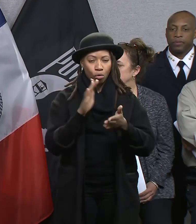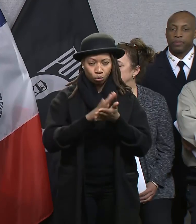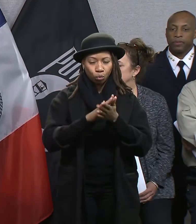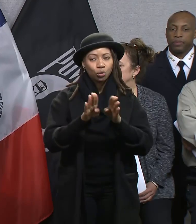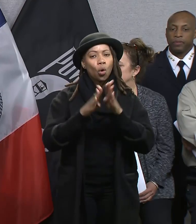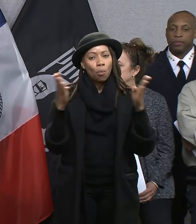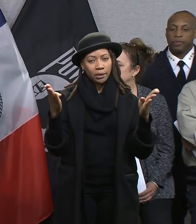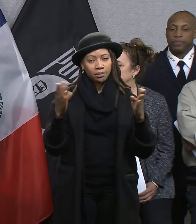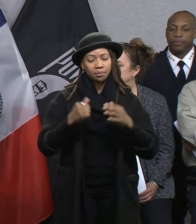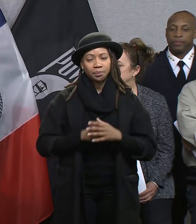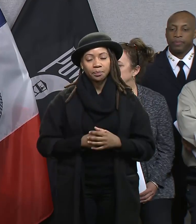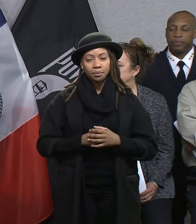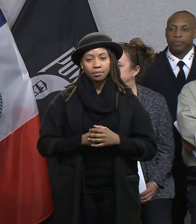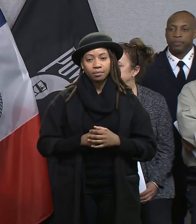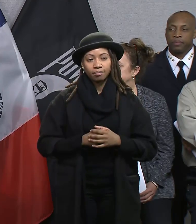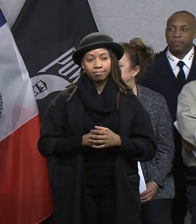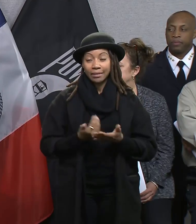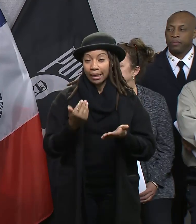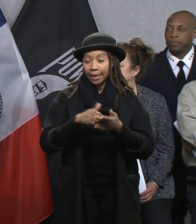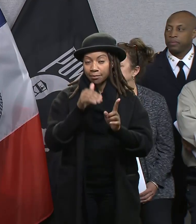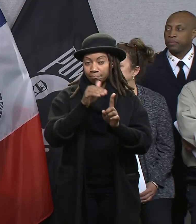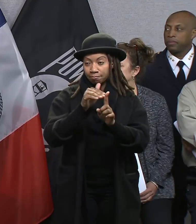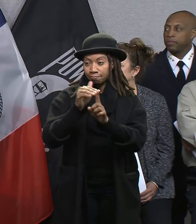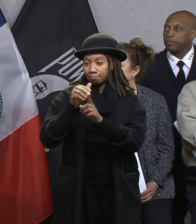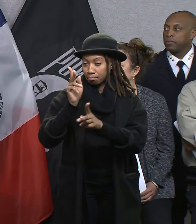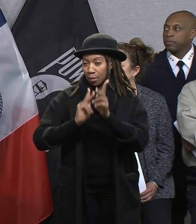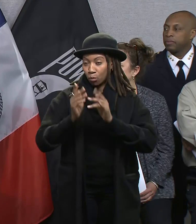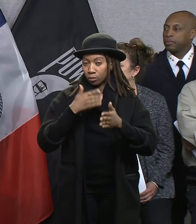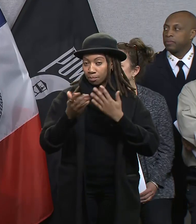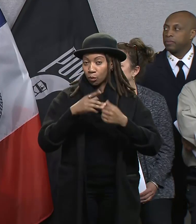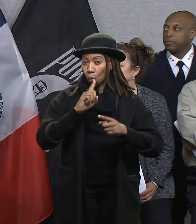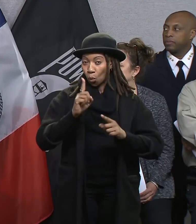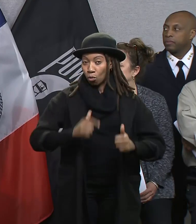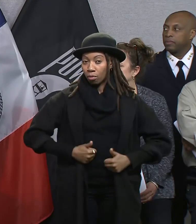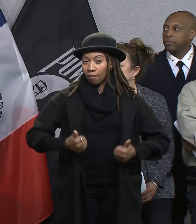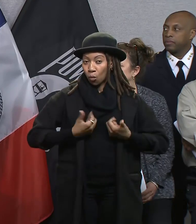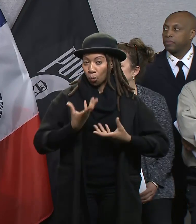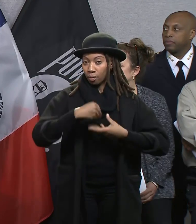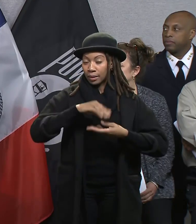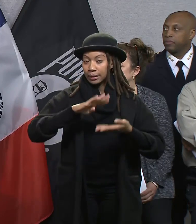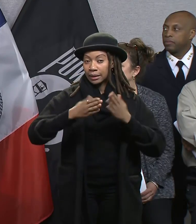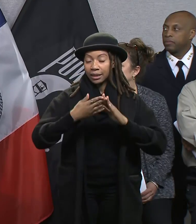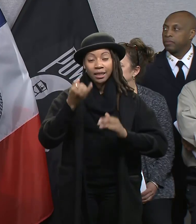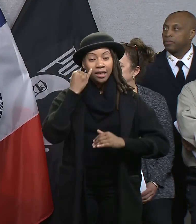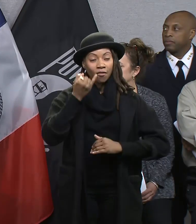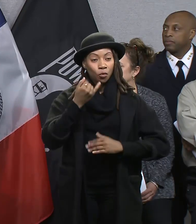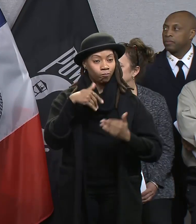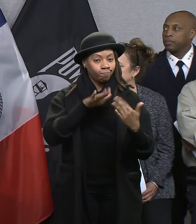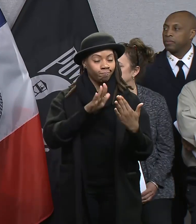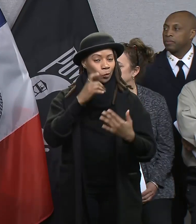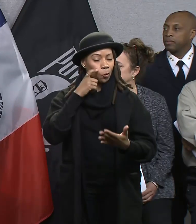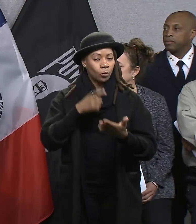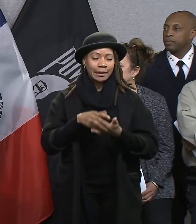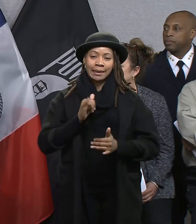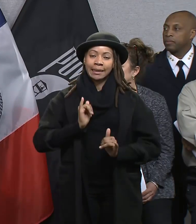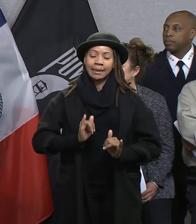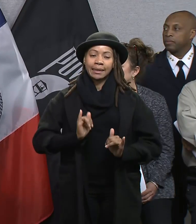GET WARMER LATER ON INTO TOMORROW. EVERY XPEECTITAON SCHL OOWILL BE OPEN. WE WANT TO REMIND PEOPLE